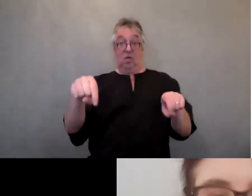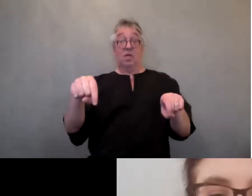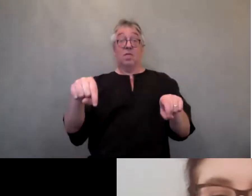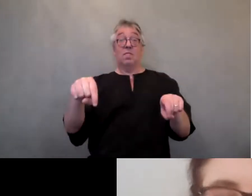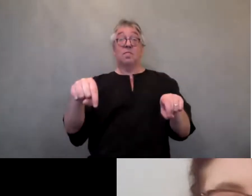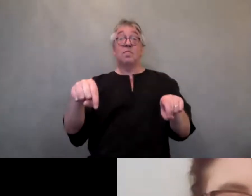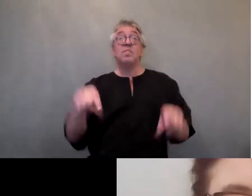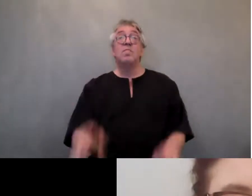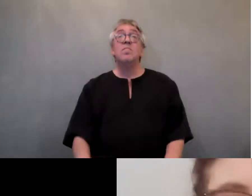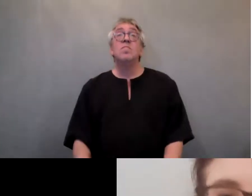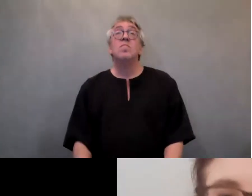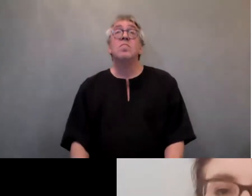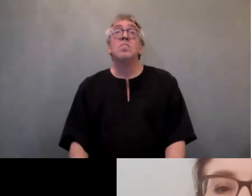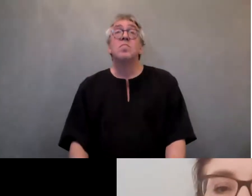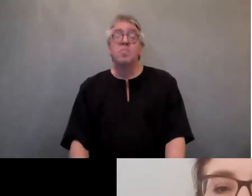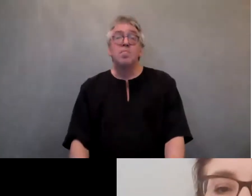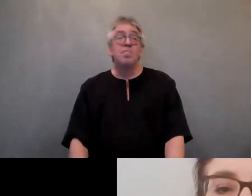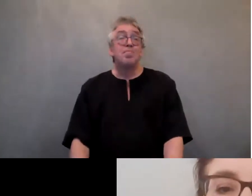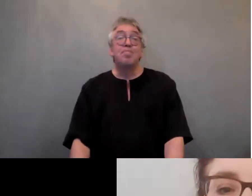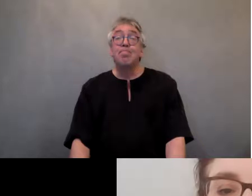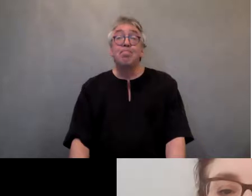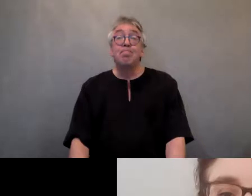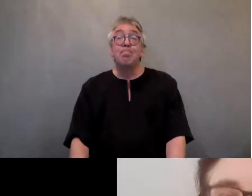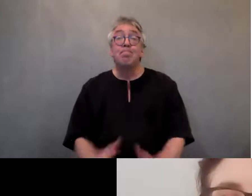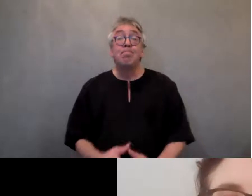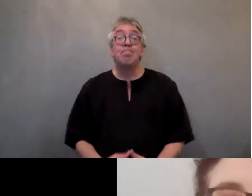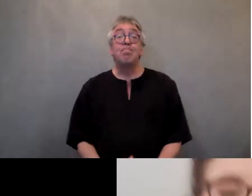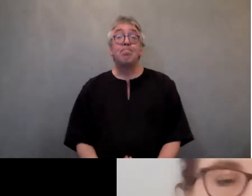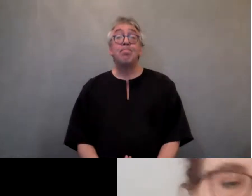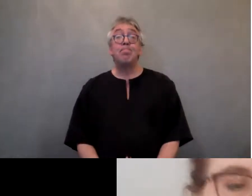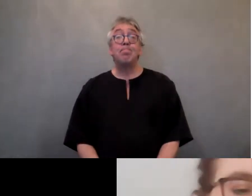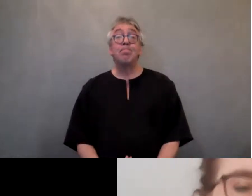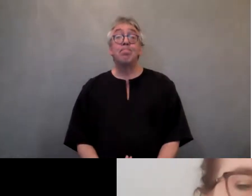well.